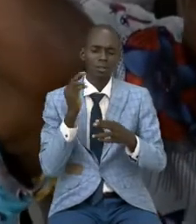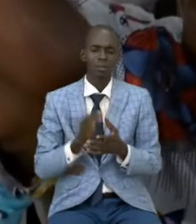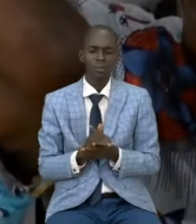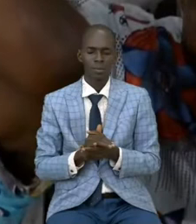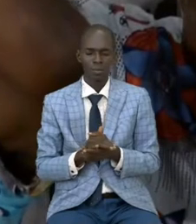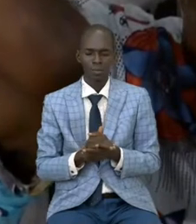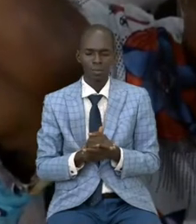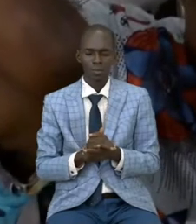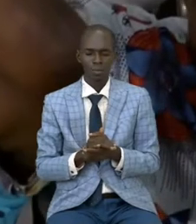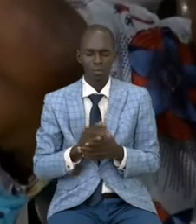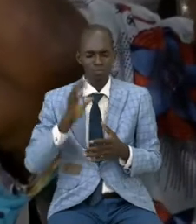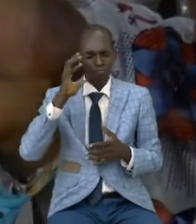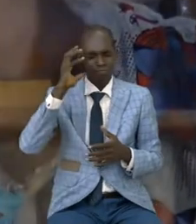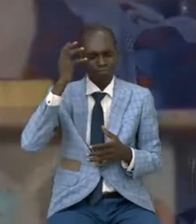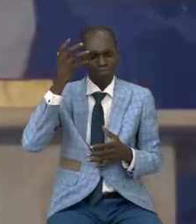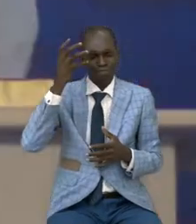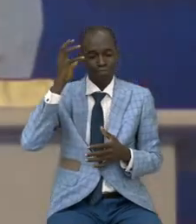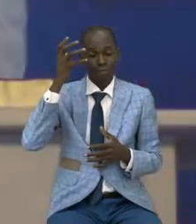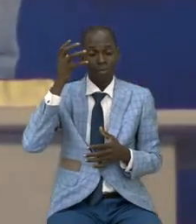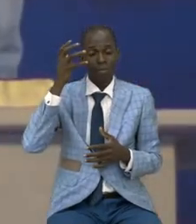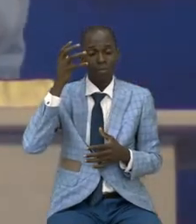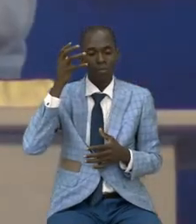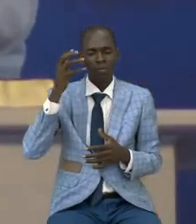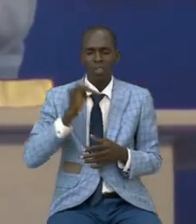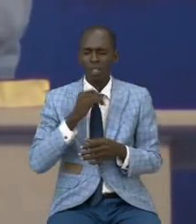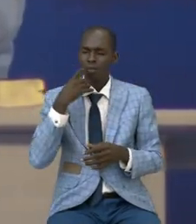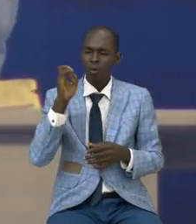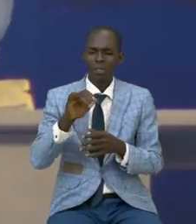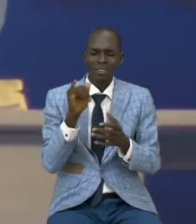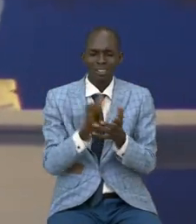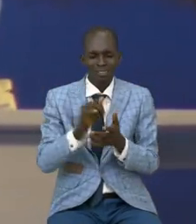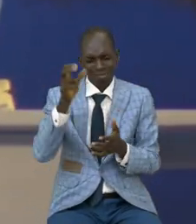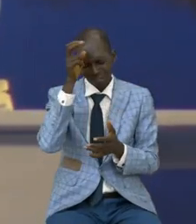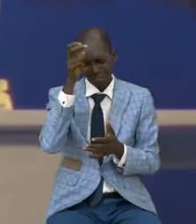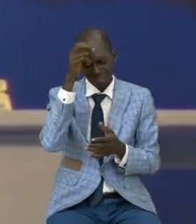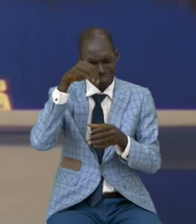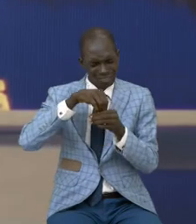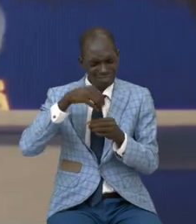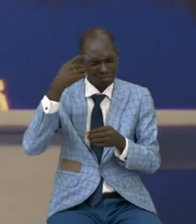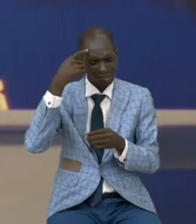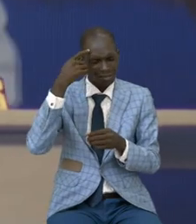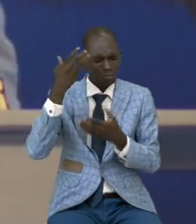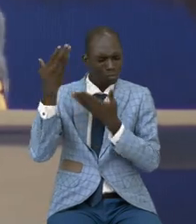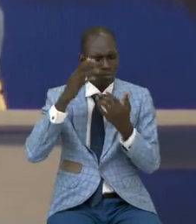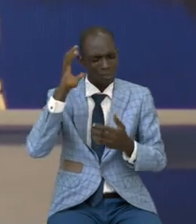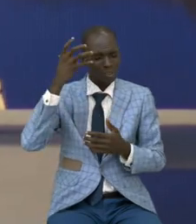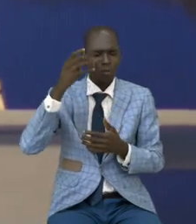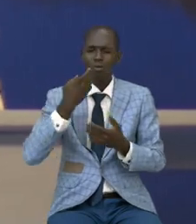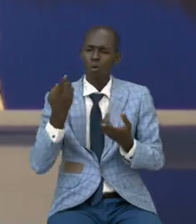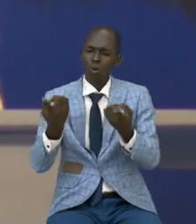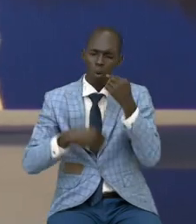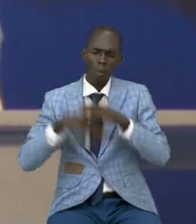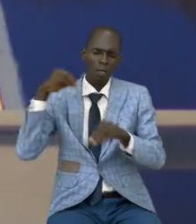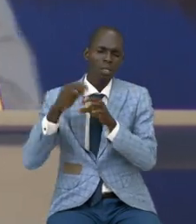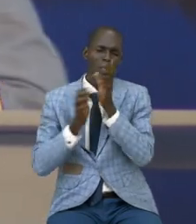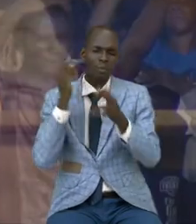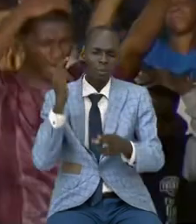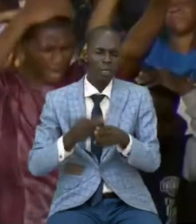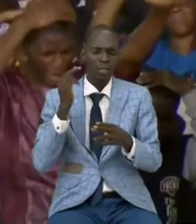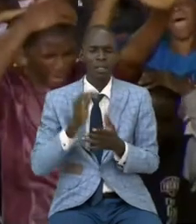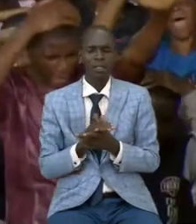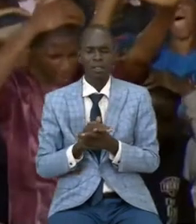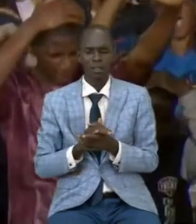insanity madness i command the demon of madness come out in jesus name